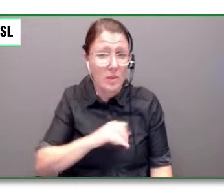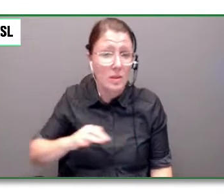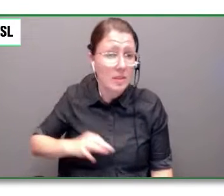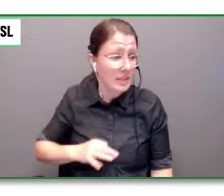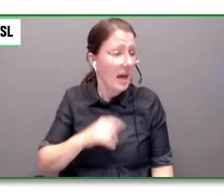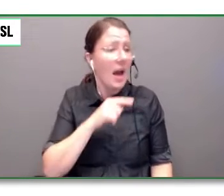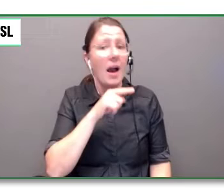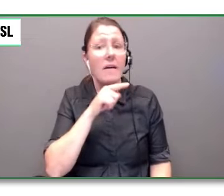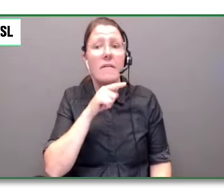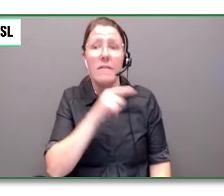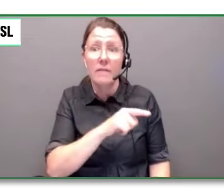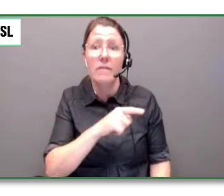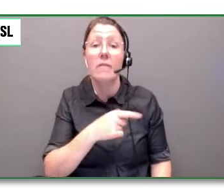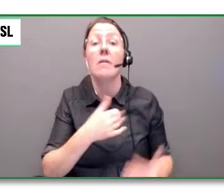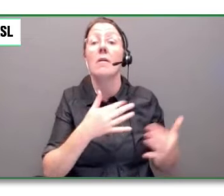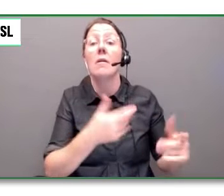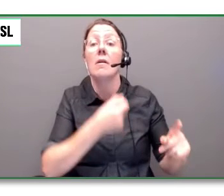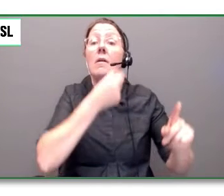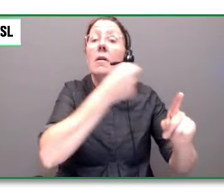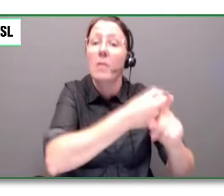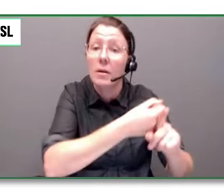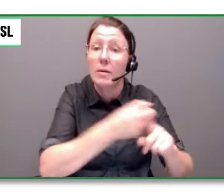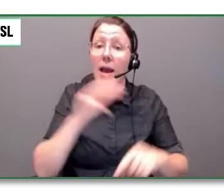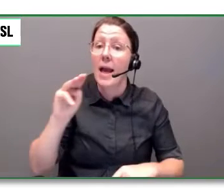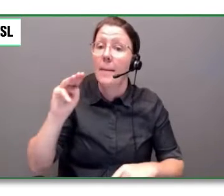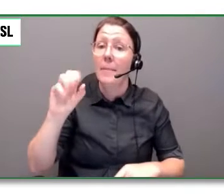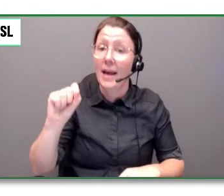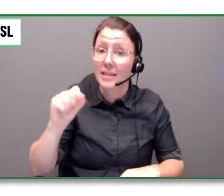wheelchair and documenting those experiences in that classic nature